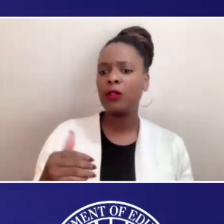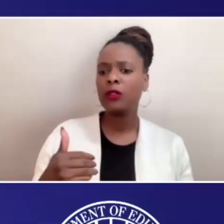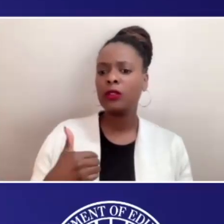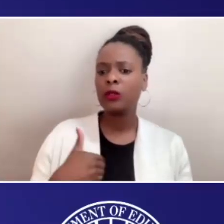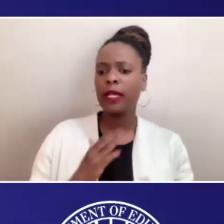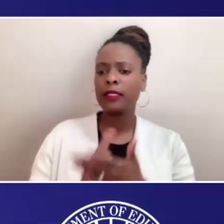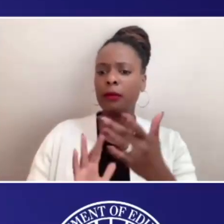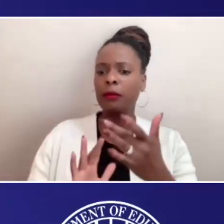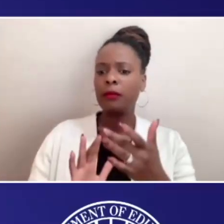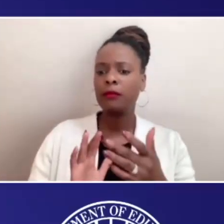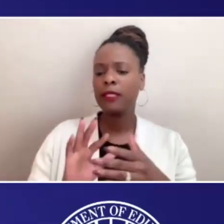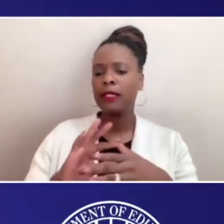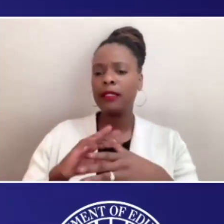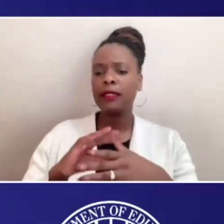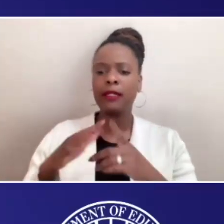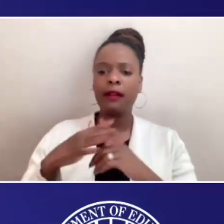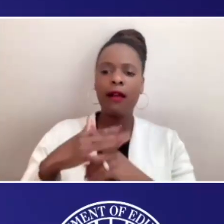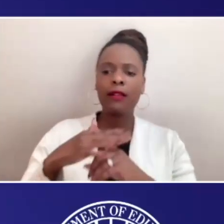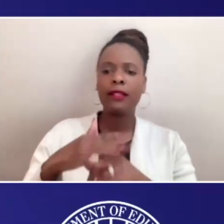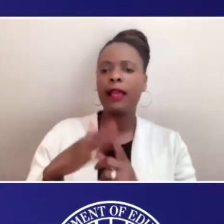texts for amending 685.203(m)(2).